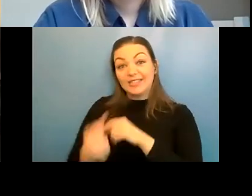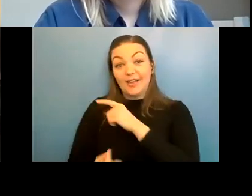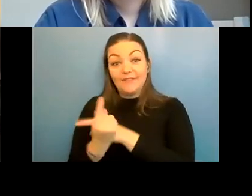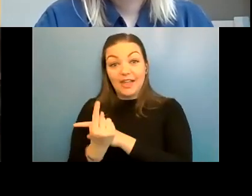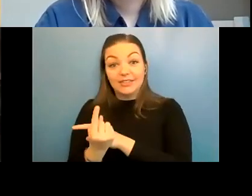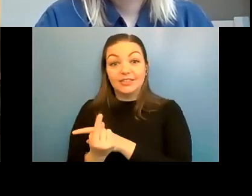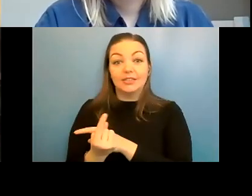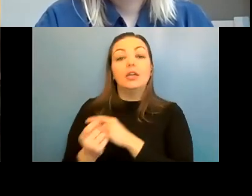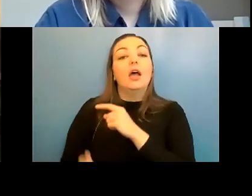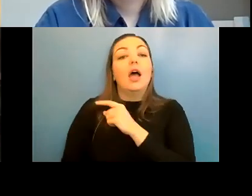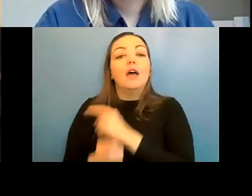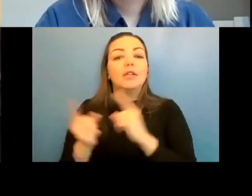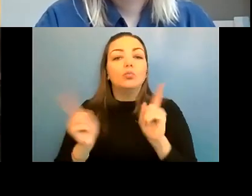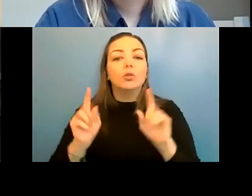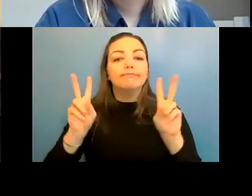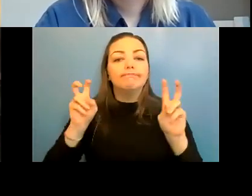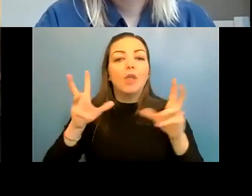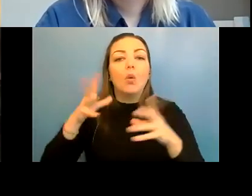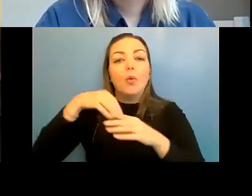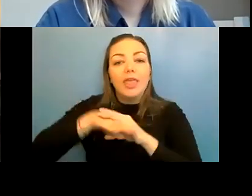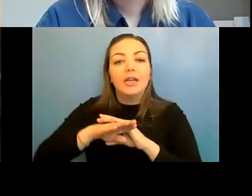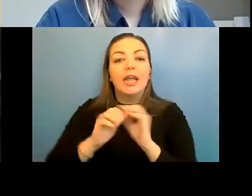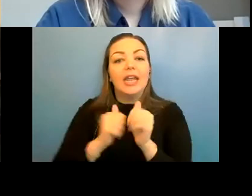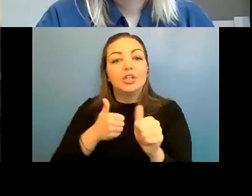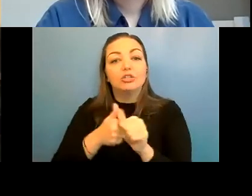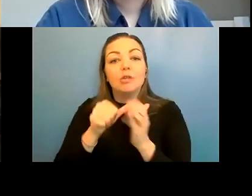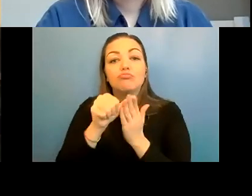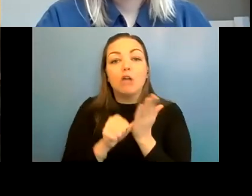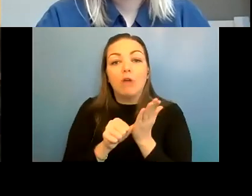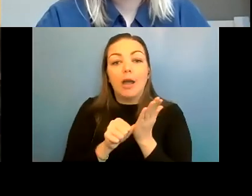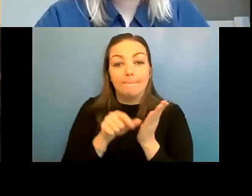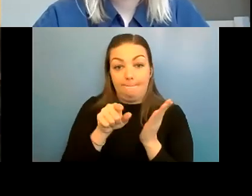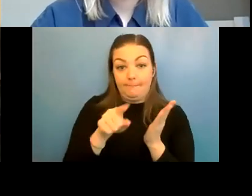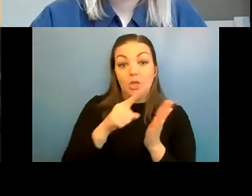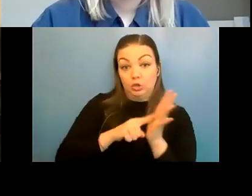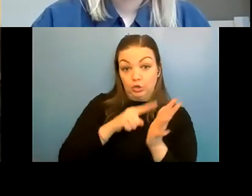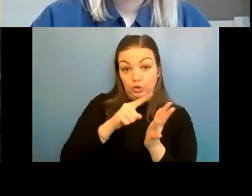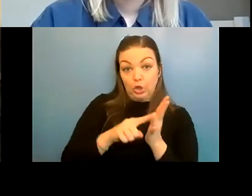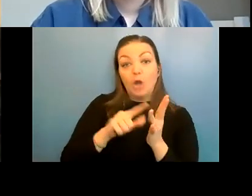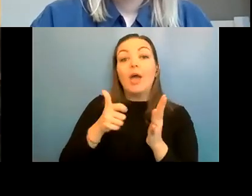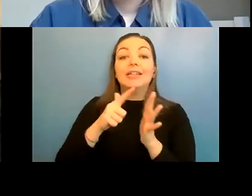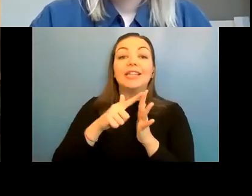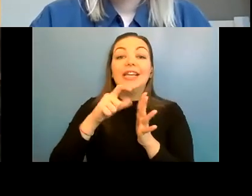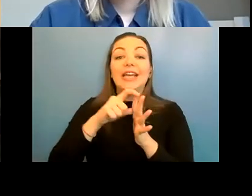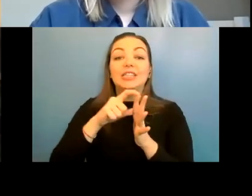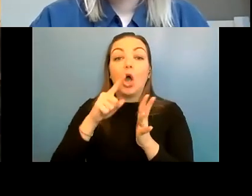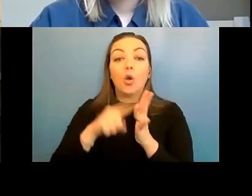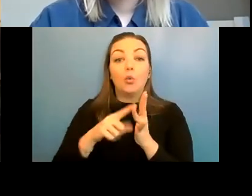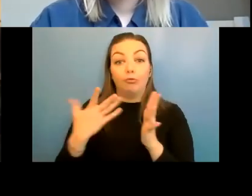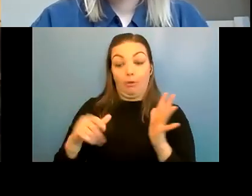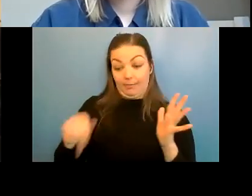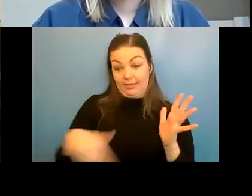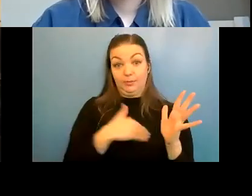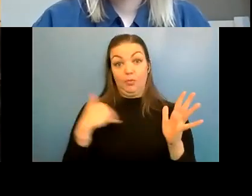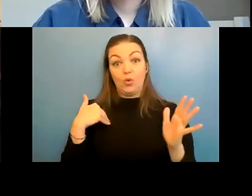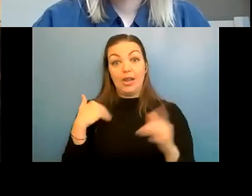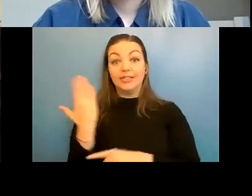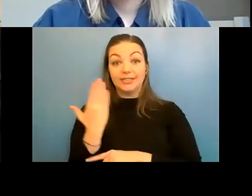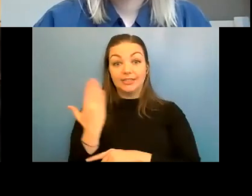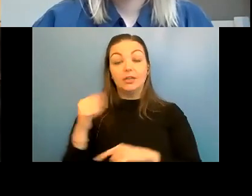We're going to have to probably stop there so we can wrap up and allow some time before the next event, which is within the industry programme, which Jo Verrent and Iddo, who we